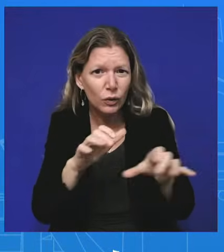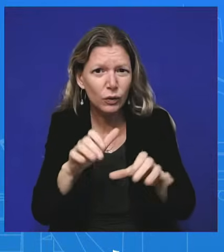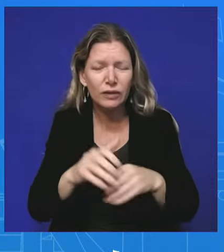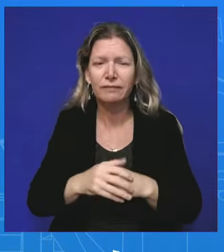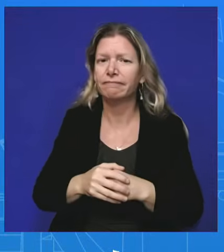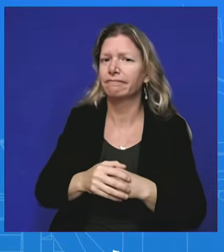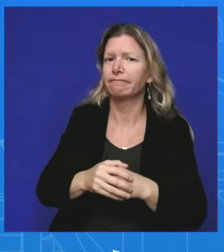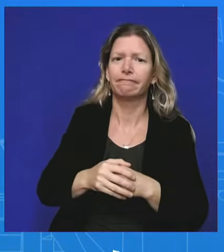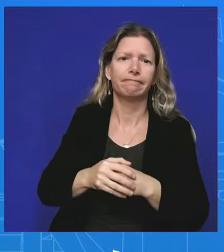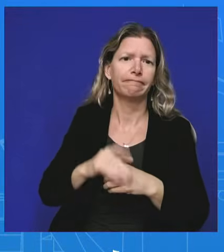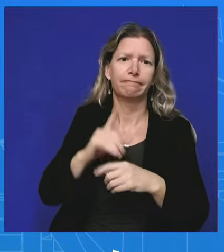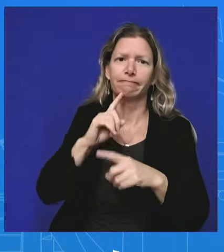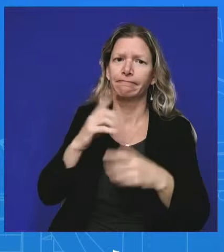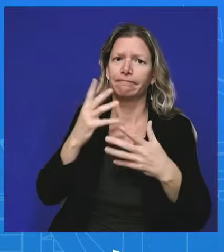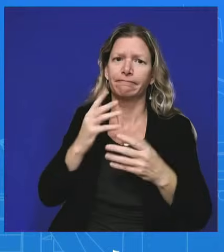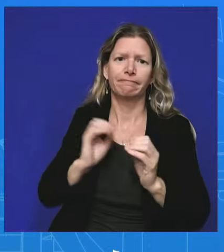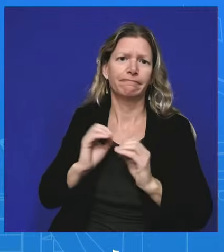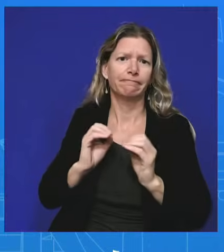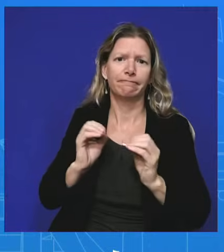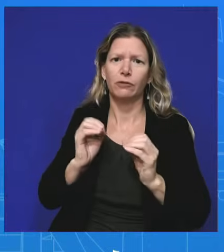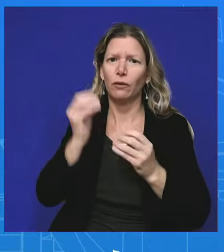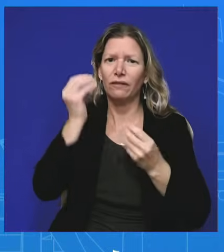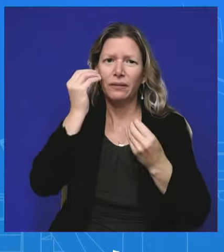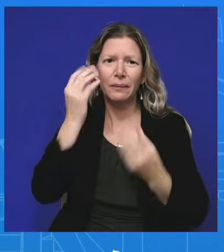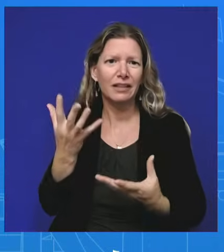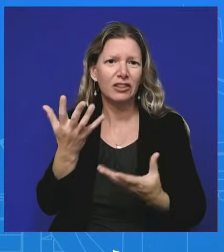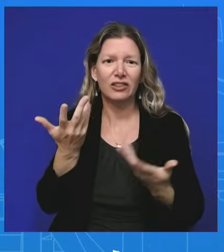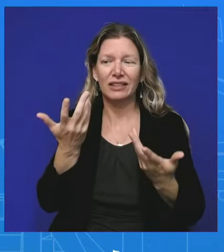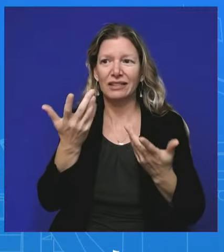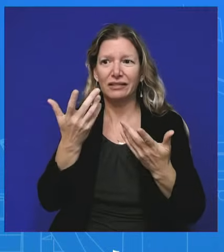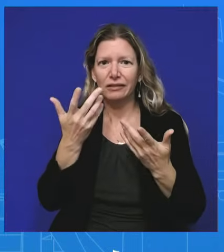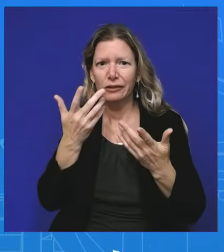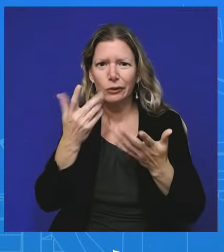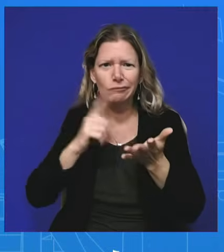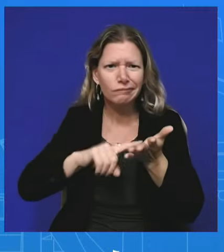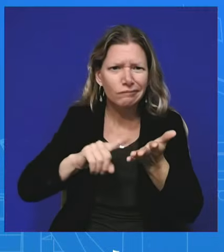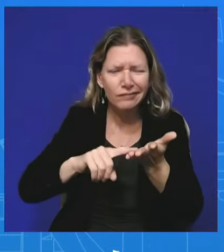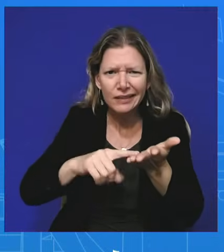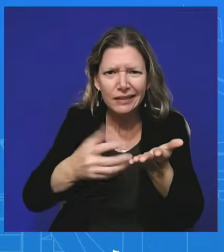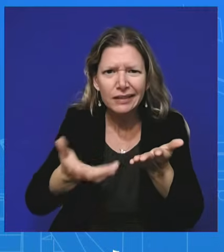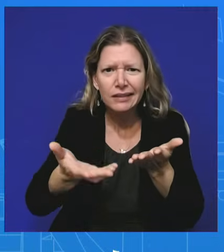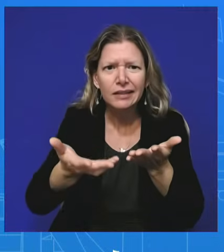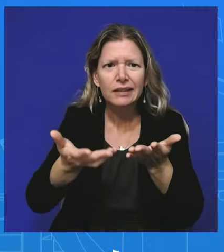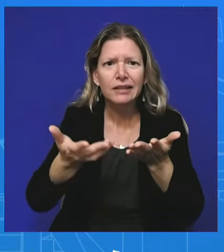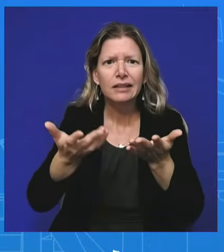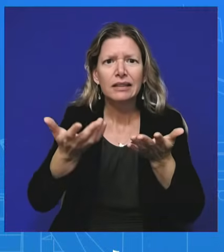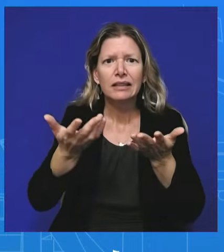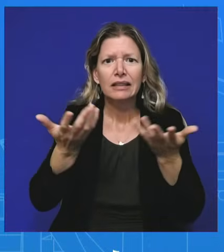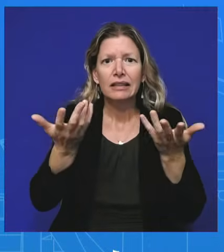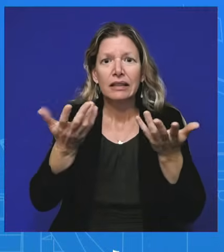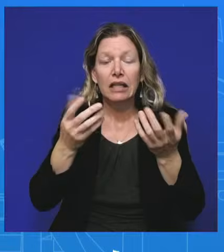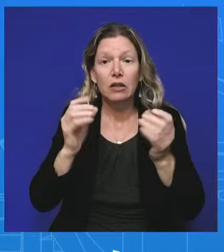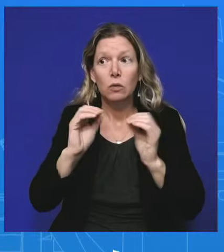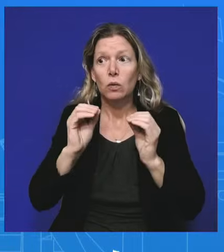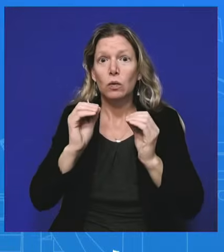that leads us to a conclusion that they're -- that they're no longer alive. But we just don't have any additional context whatsoever.